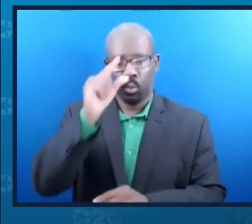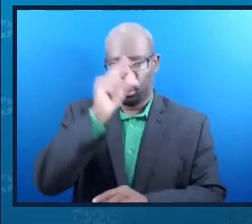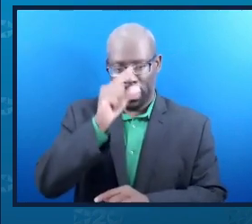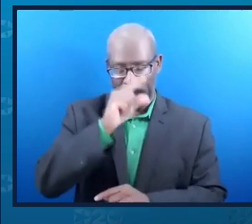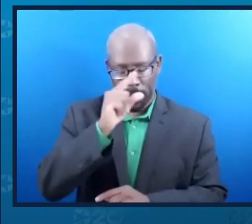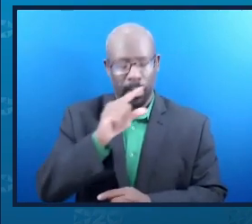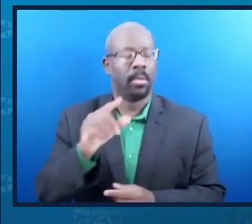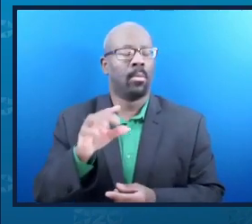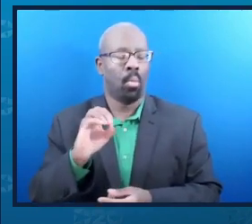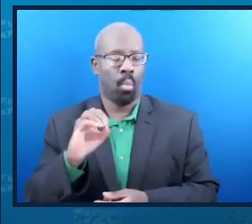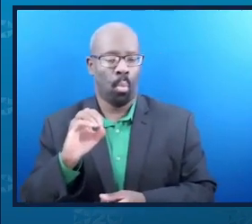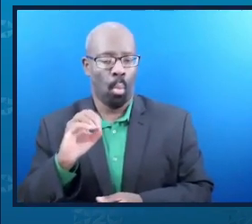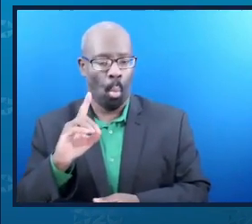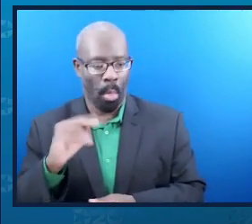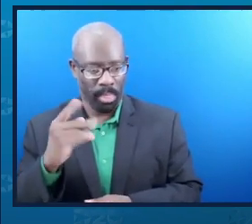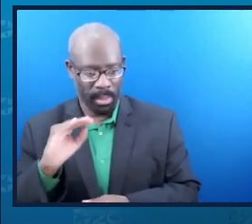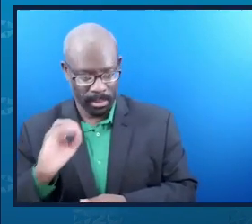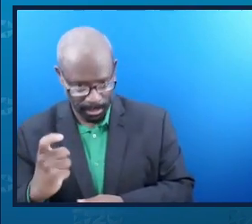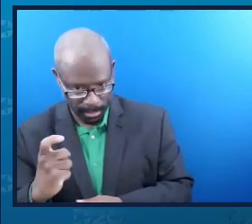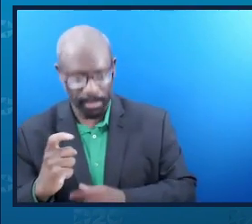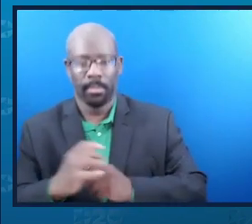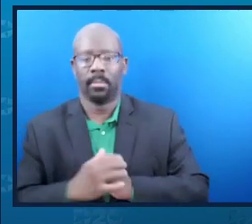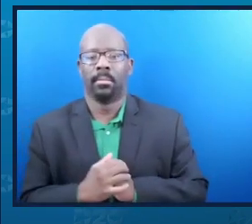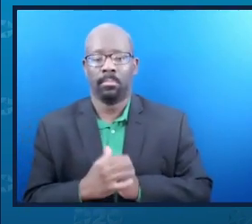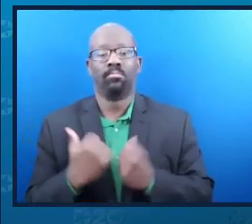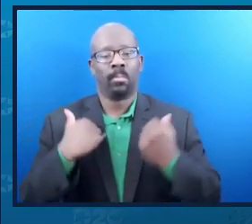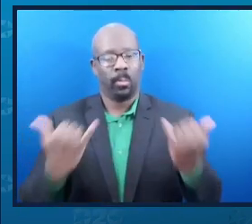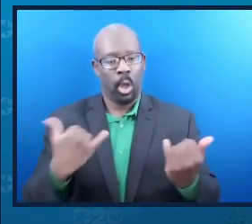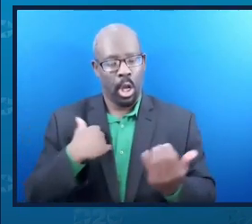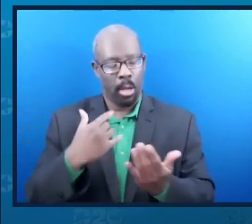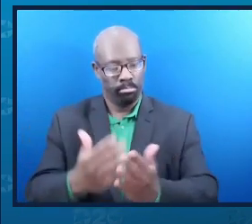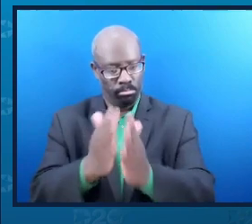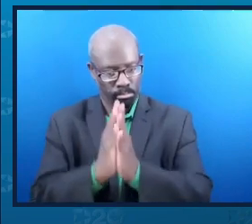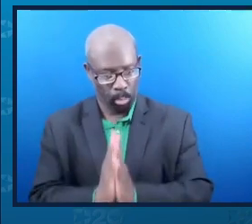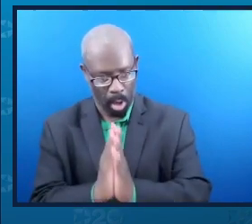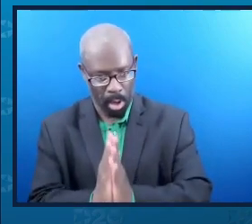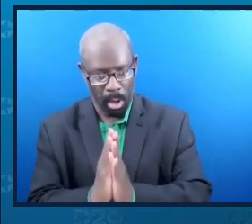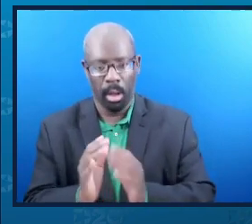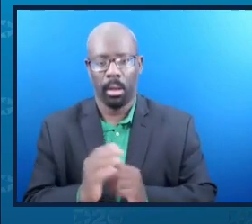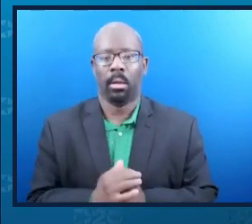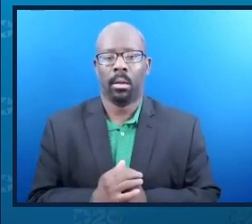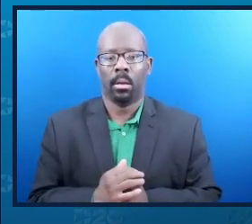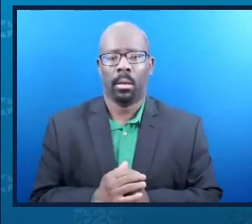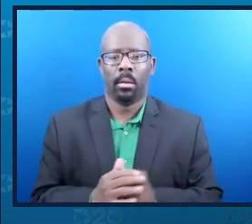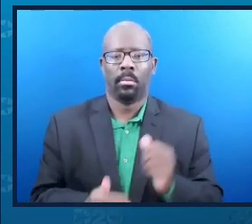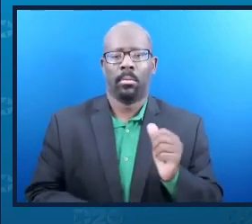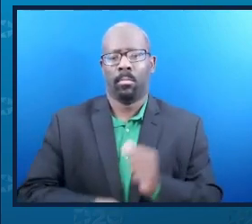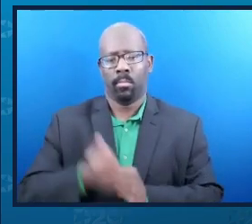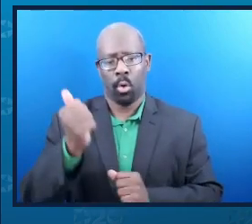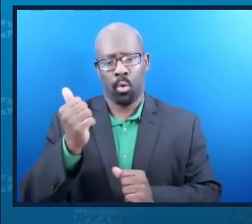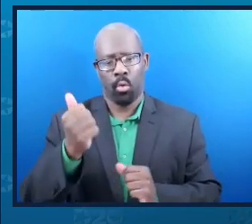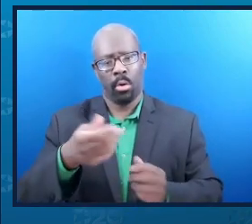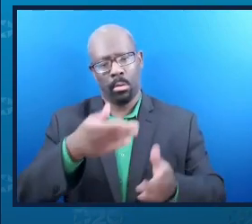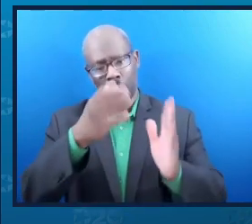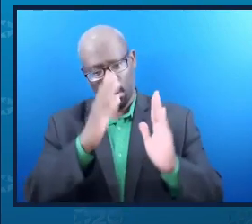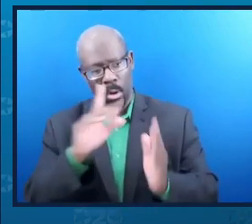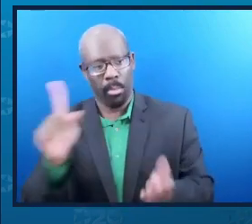MOST MERCIFUL AND LOVING GOD, AS WE GATHER IN SOBERNESS OF